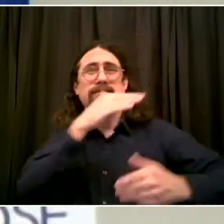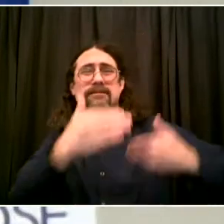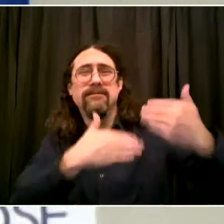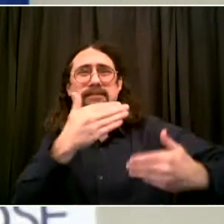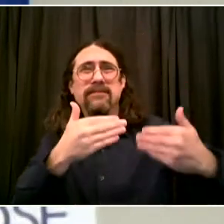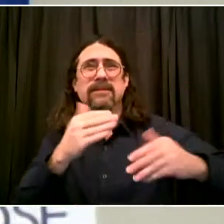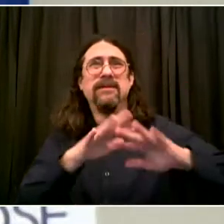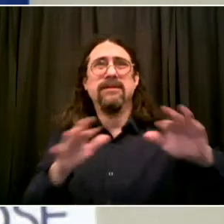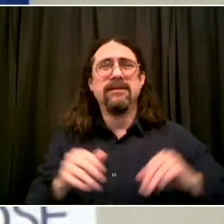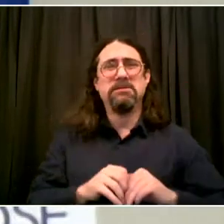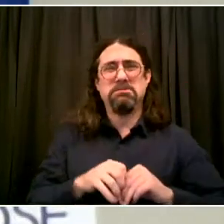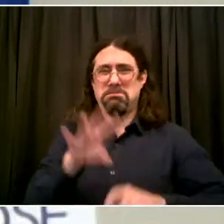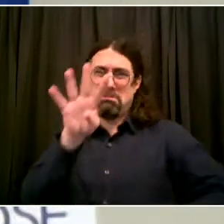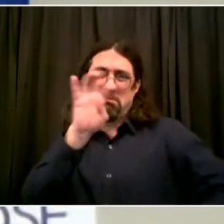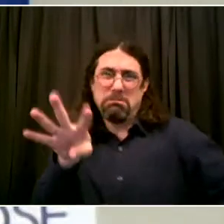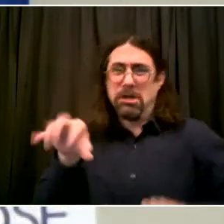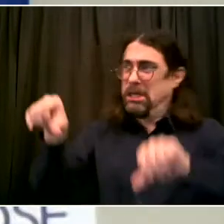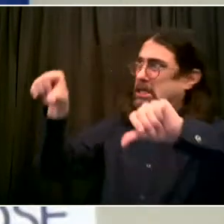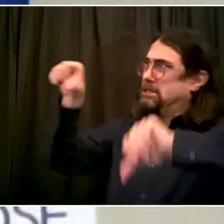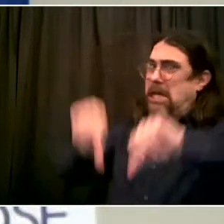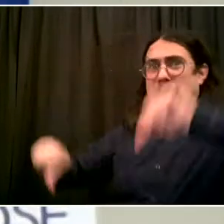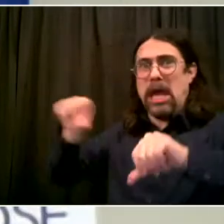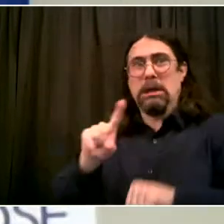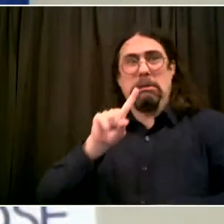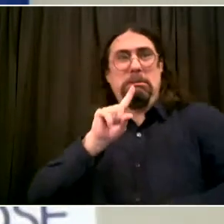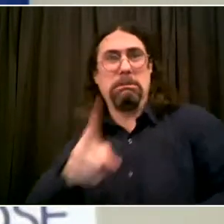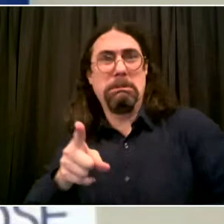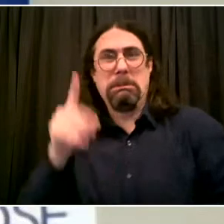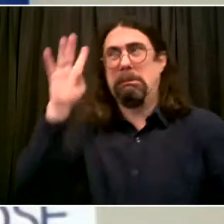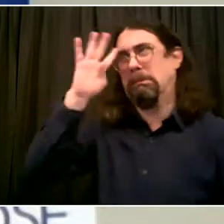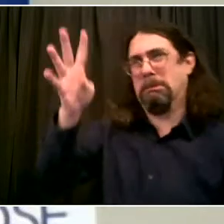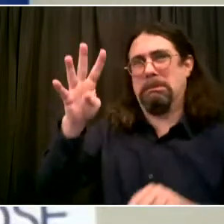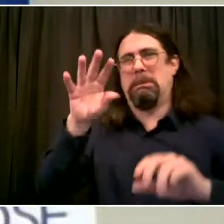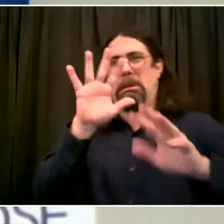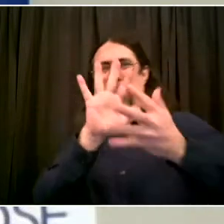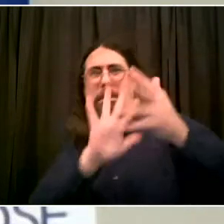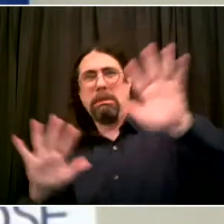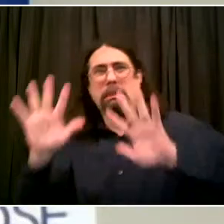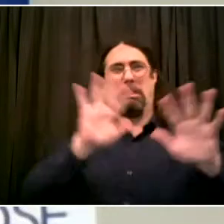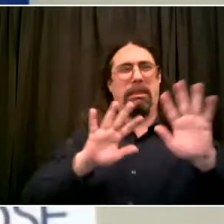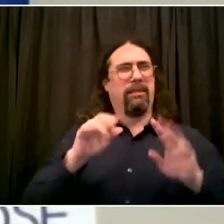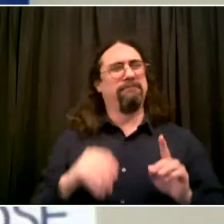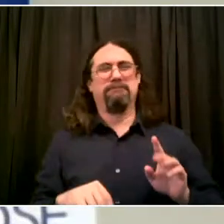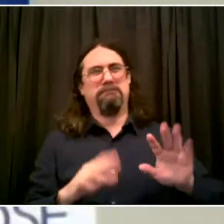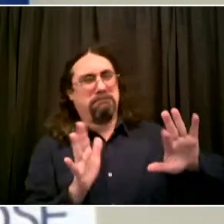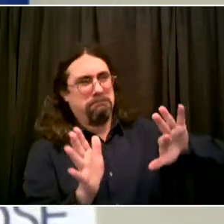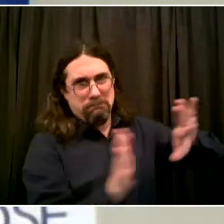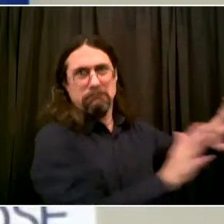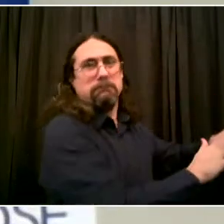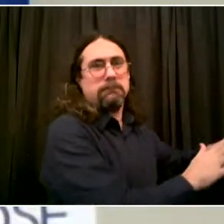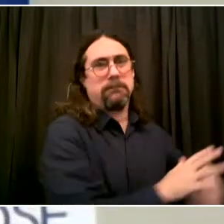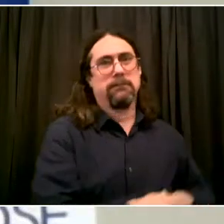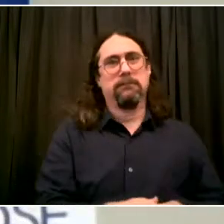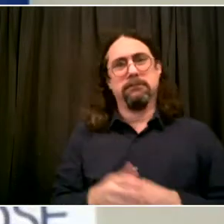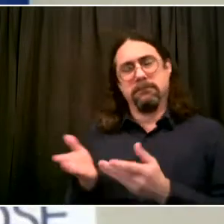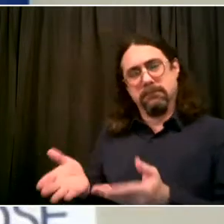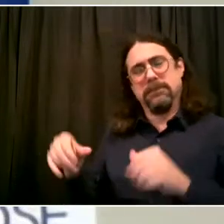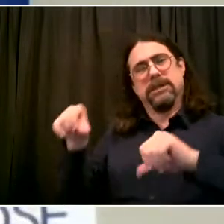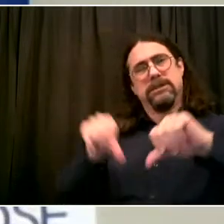FOLLOW THE SCIENCE. WE NEED O TO TDO WHAT THEY SAY. I KNOW ALL OF THE CONSPIRACY